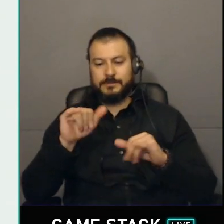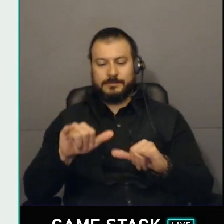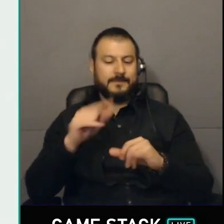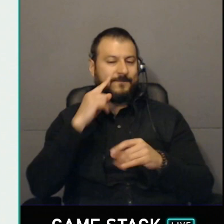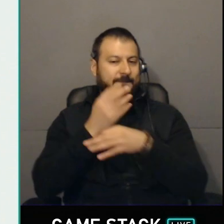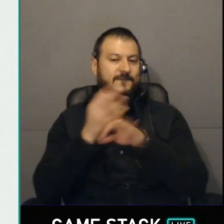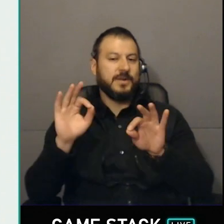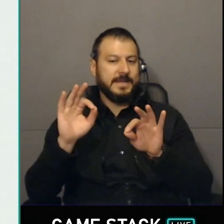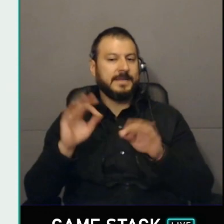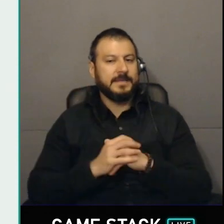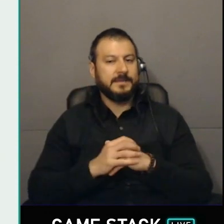Another free element.